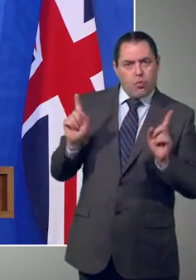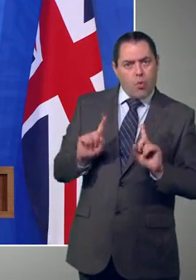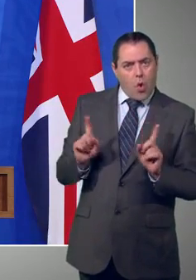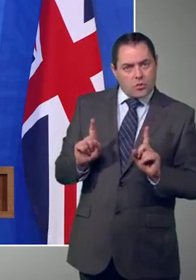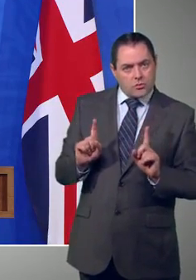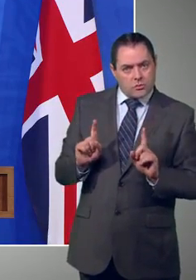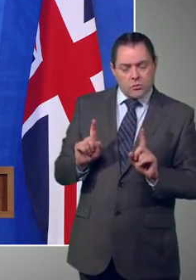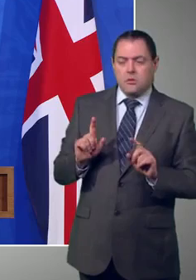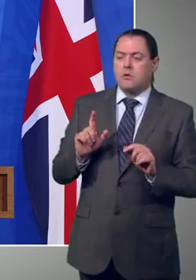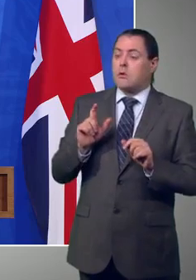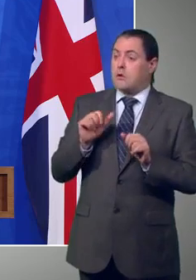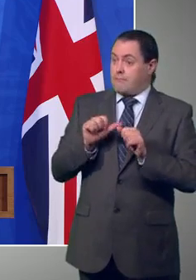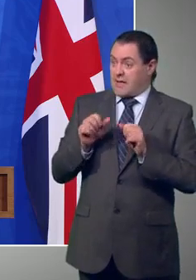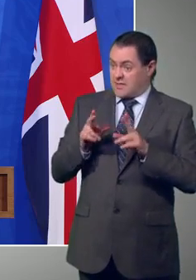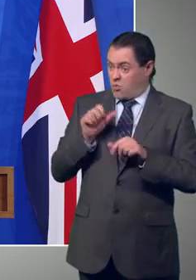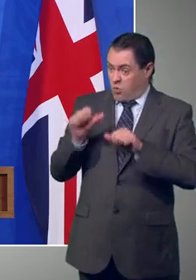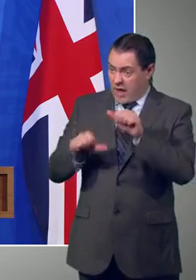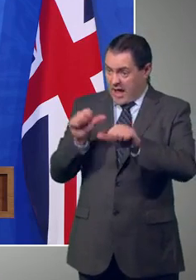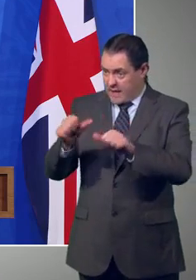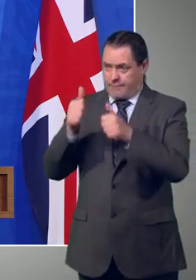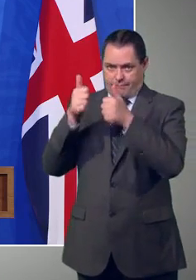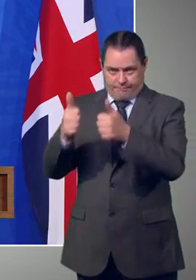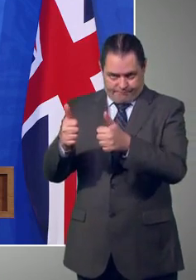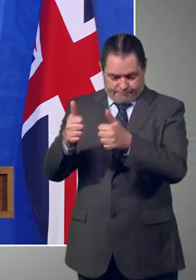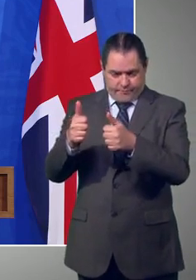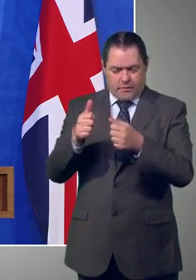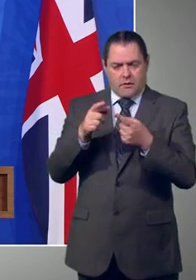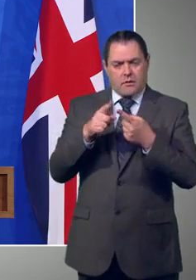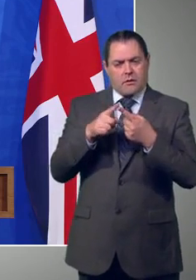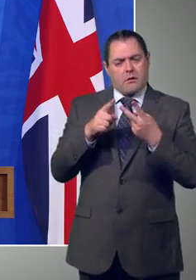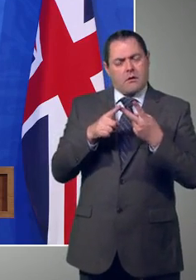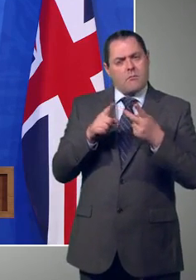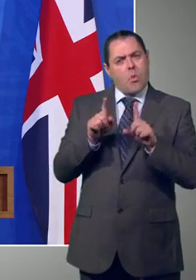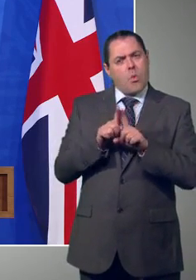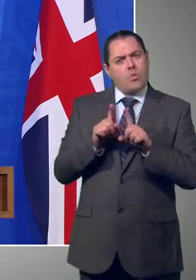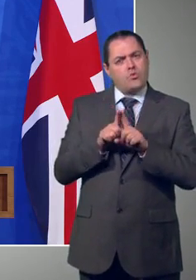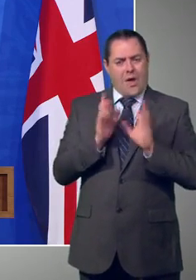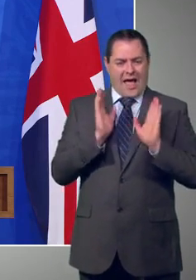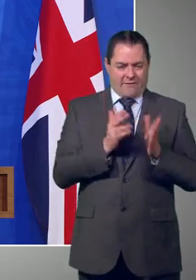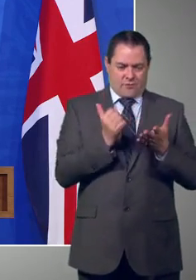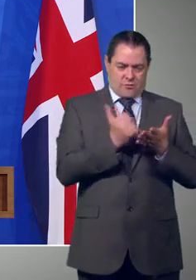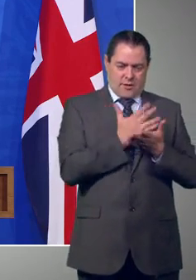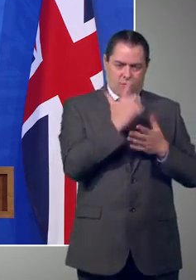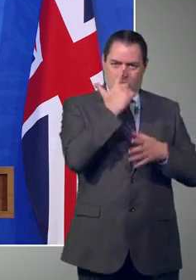proceed in these circumstances but critically you've got to